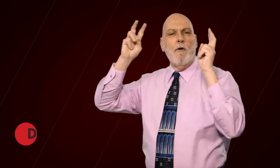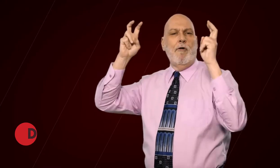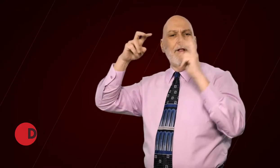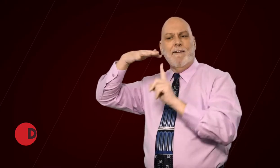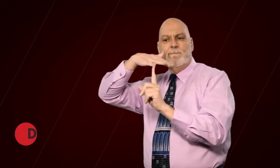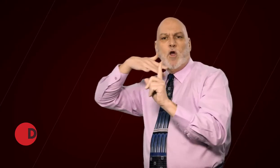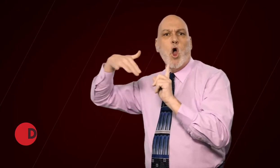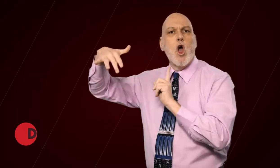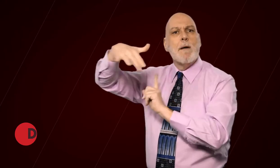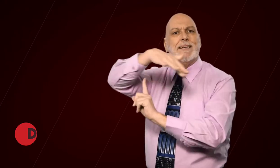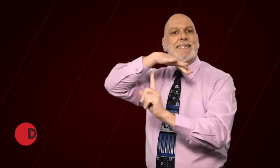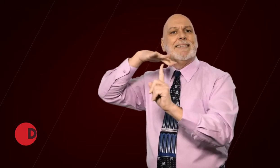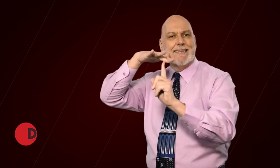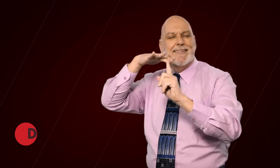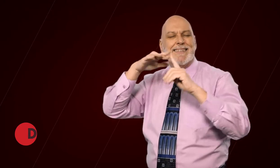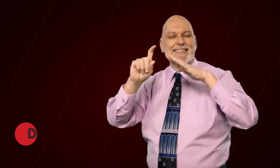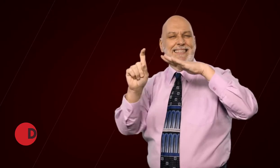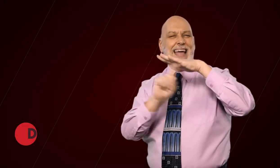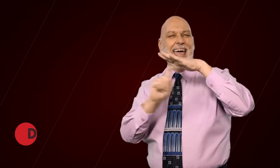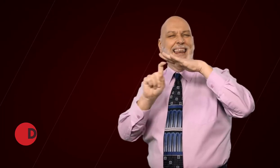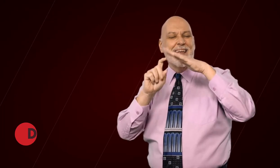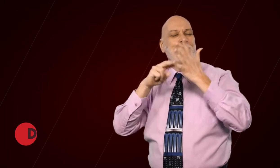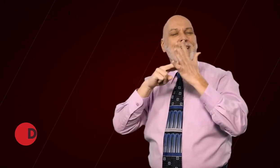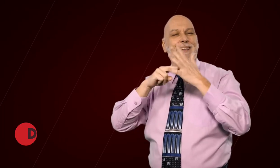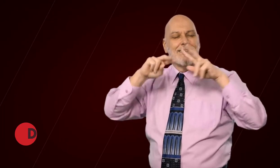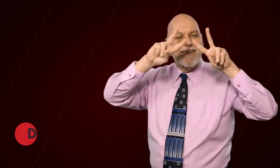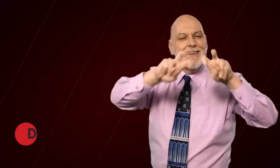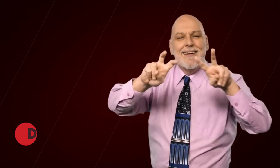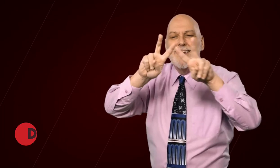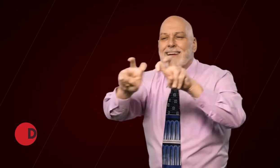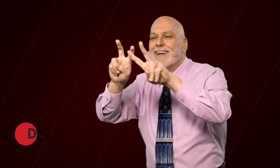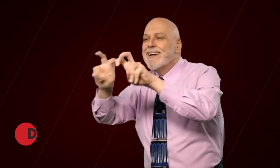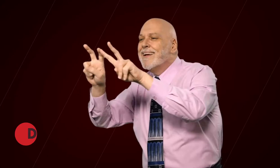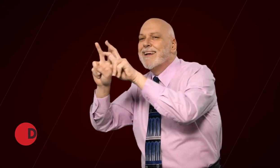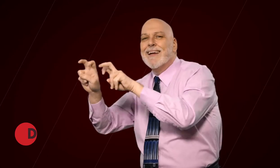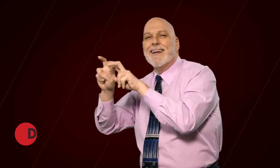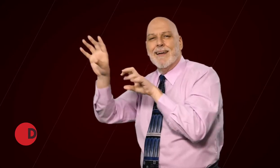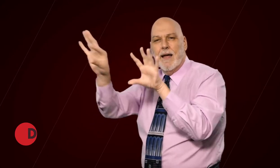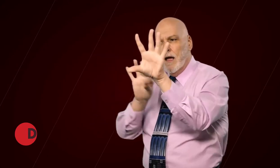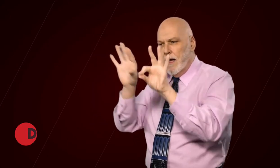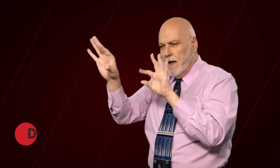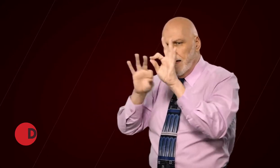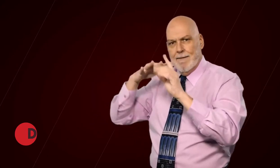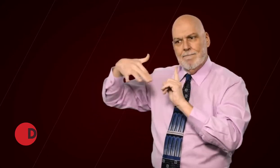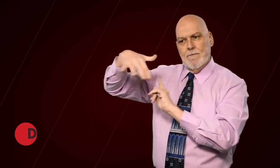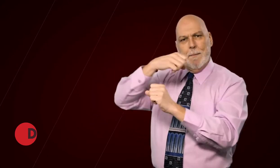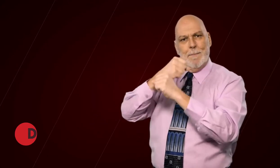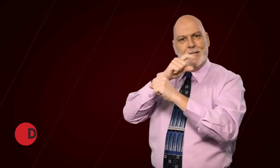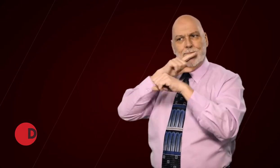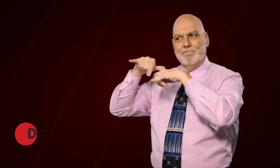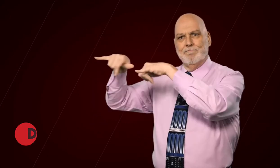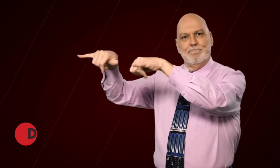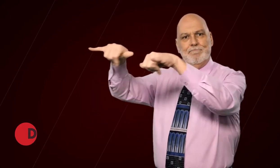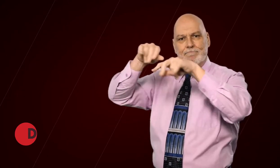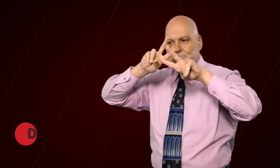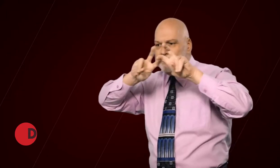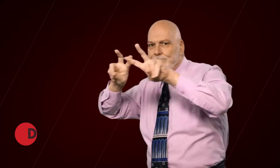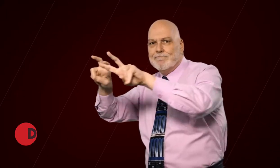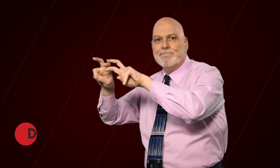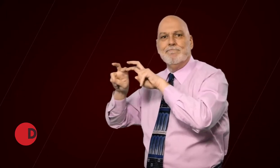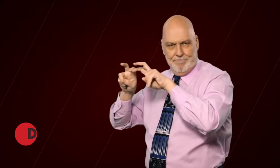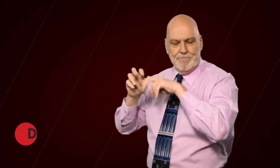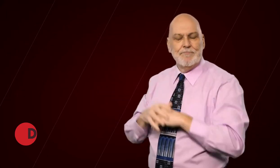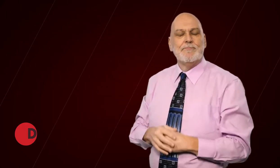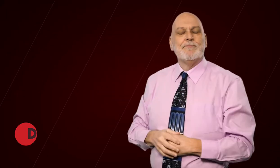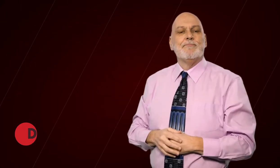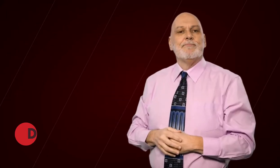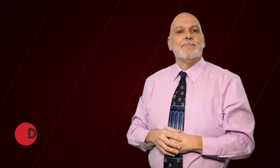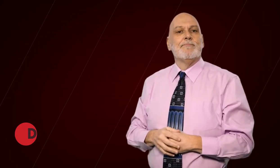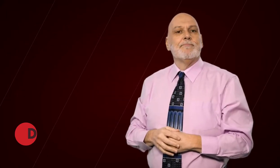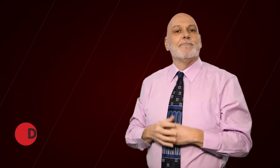was contracted to do an “environmental scan”.